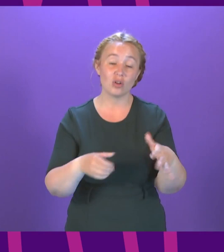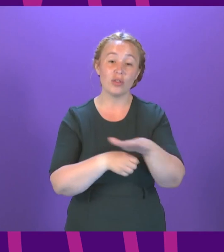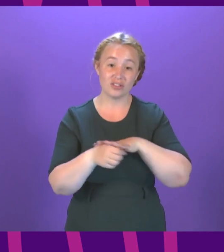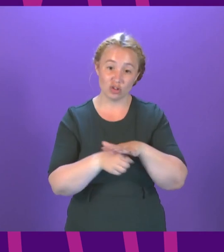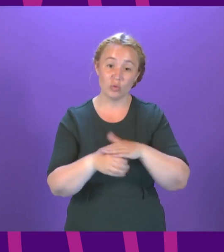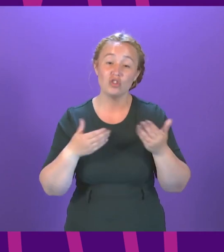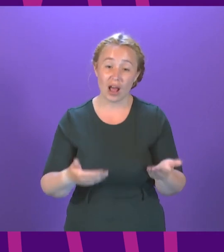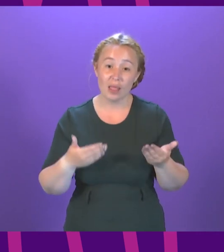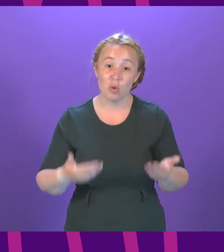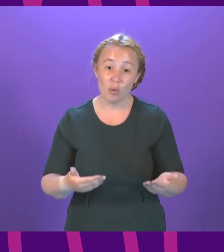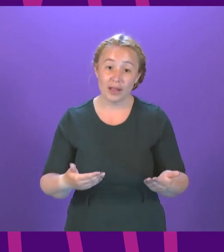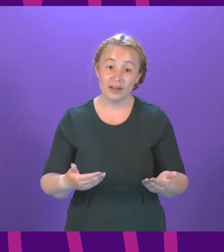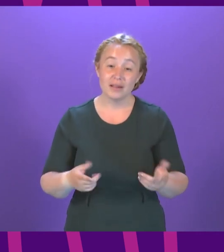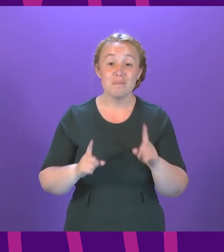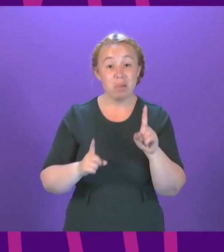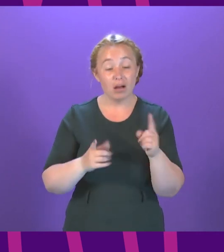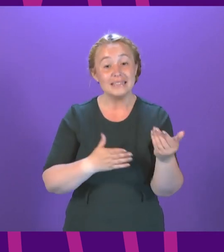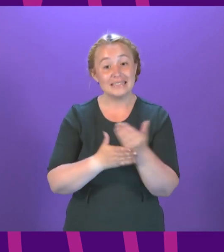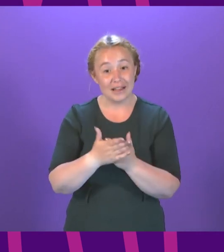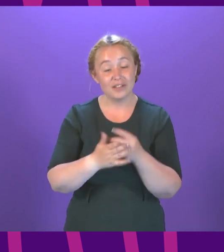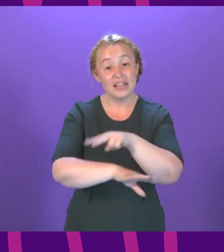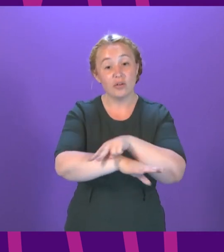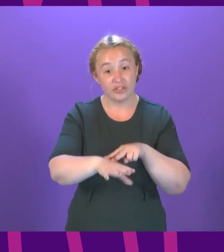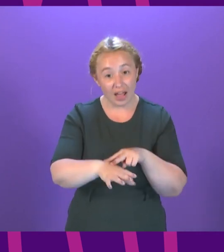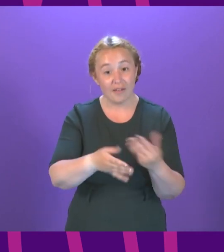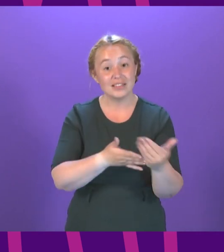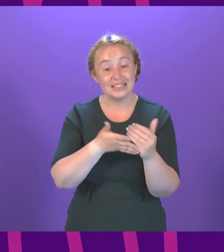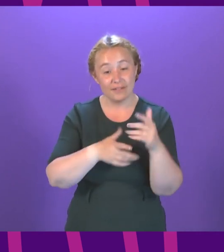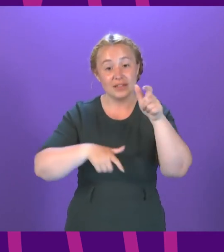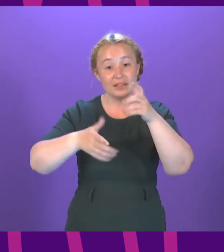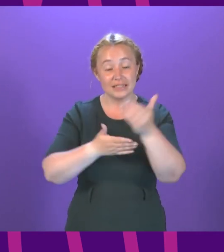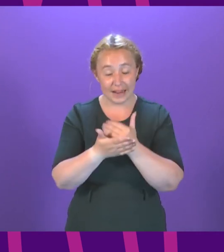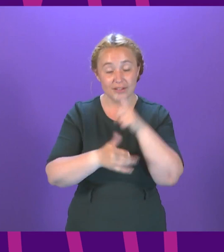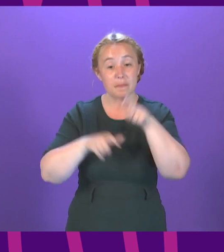as possible, but, obviously, the safety of crew and passengers has to be a key consideration.